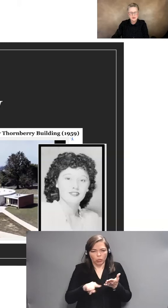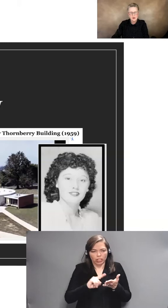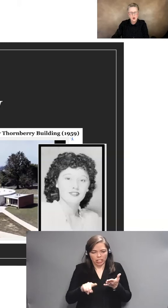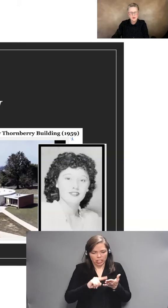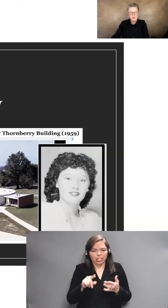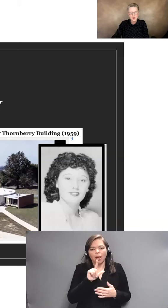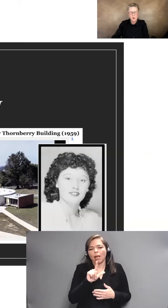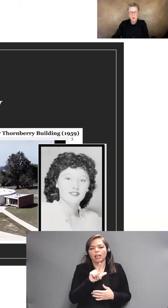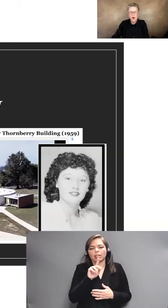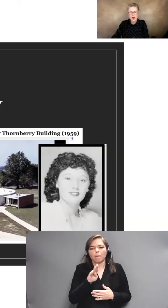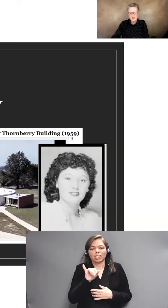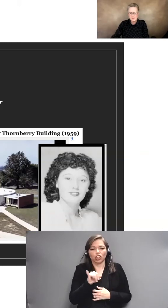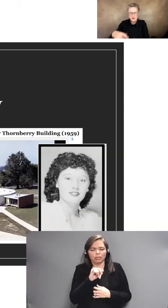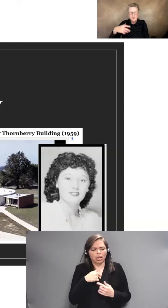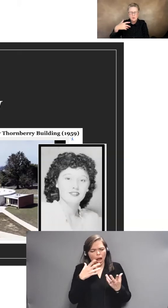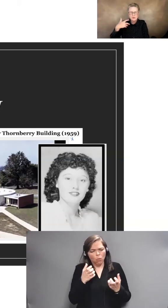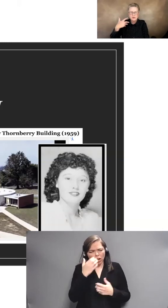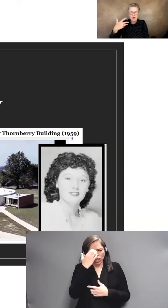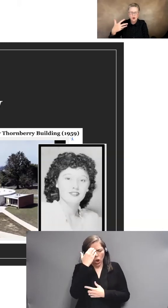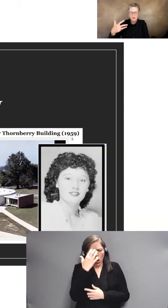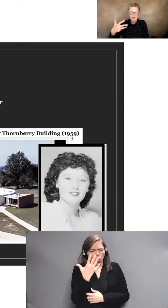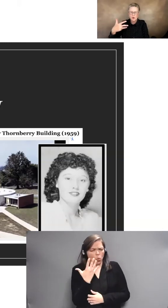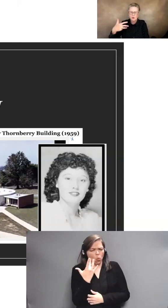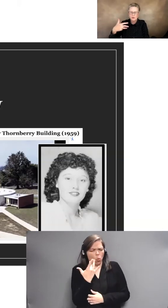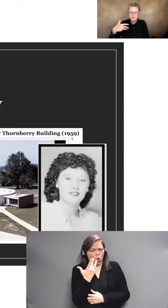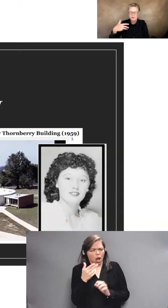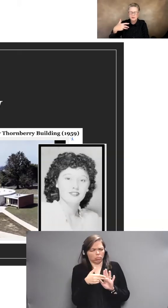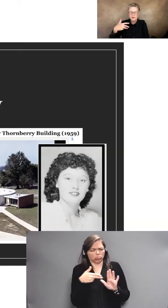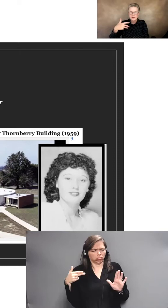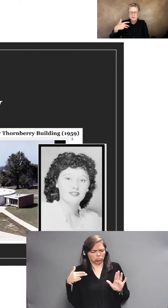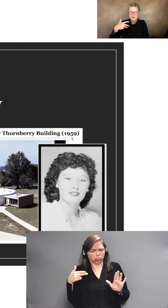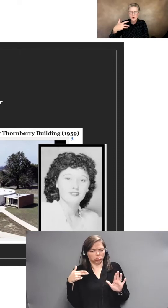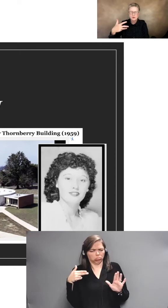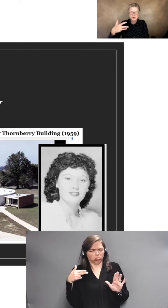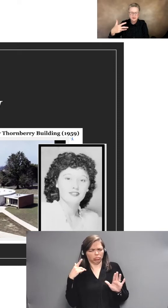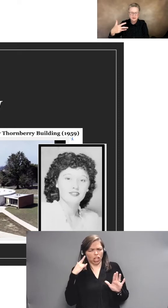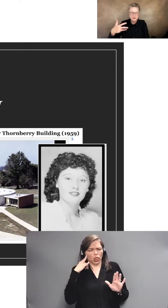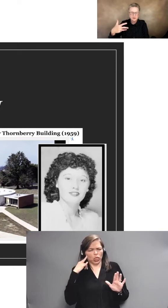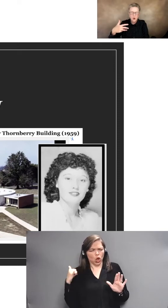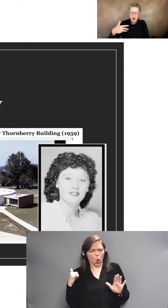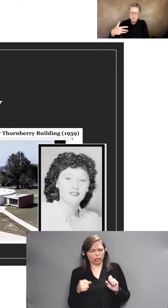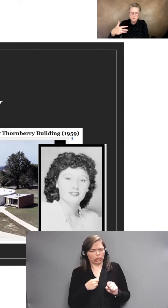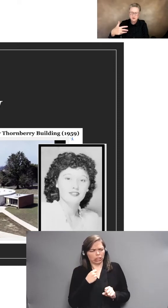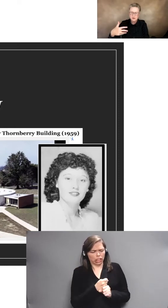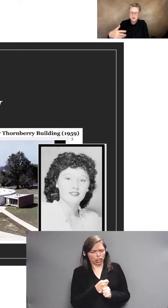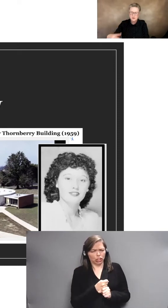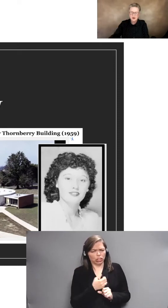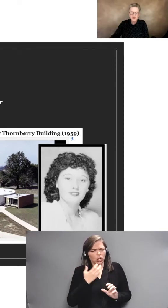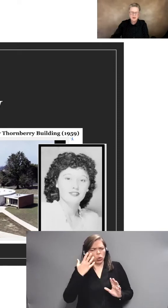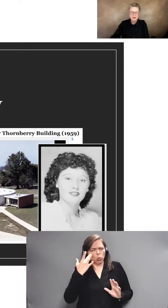I wanted to know why was it called The Golden Years and why was there so much money